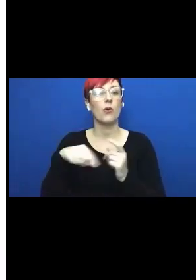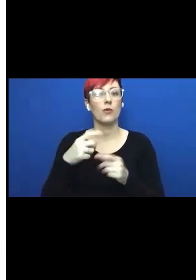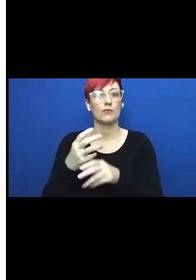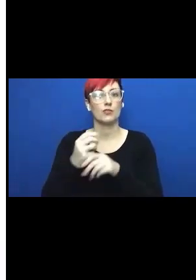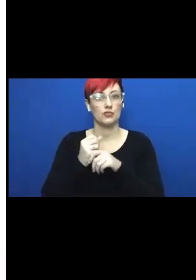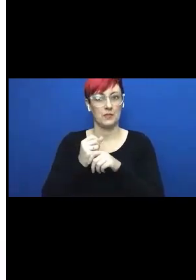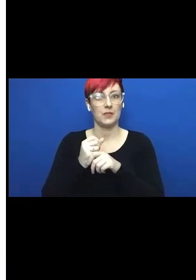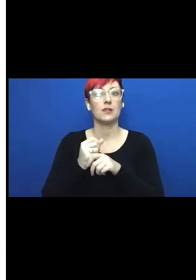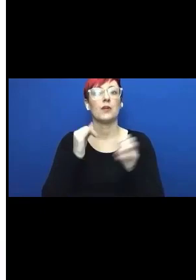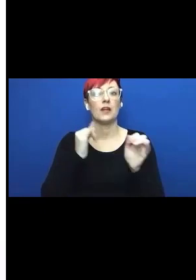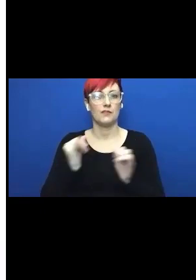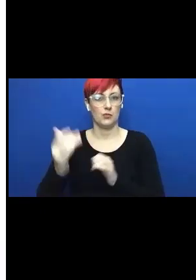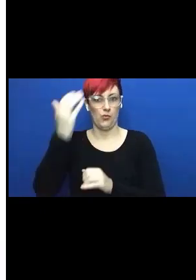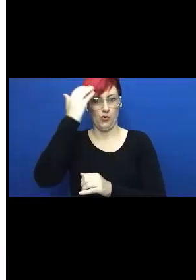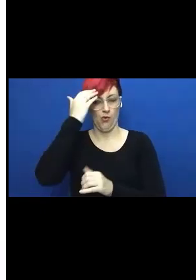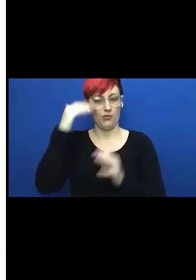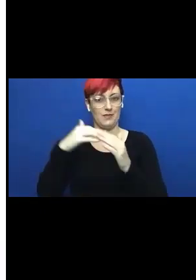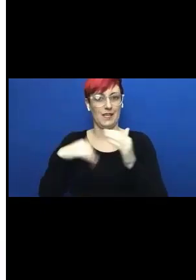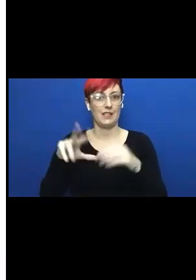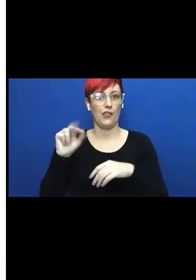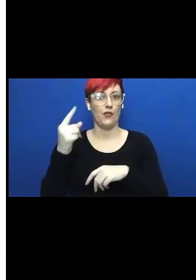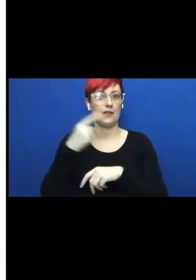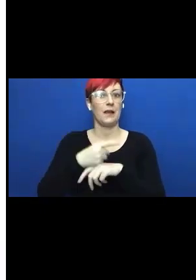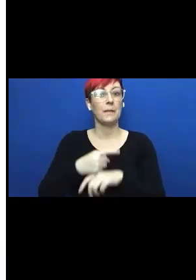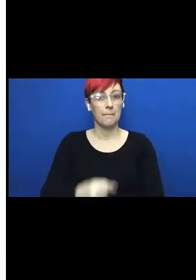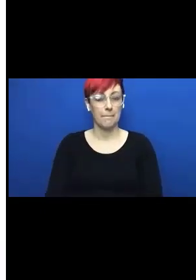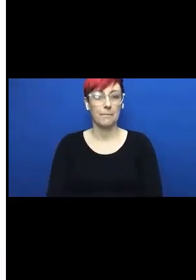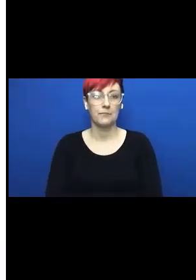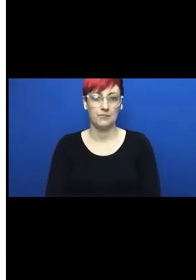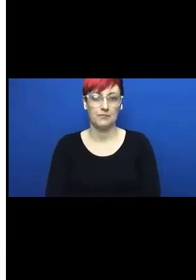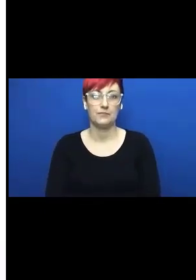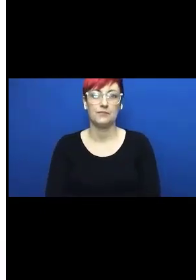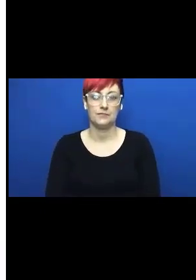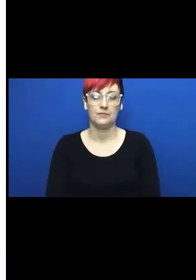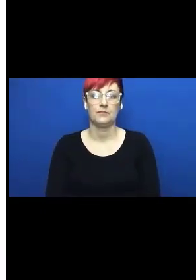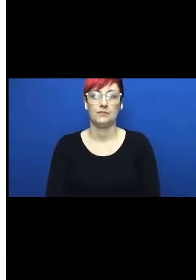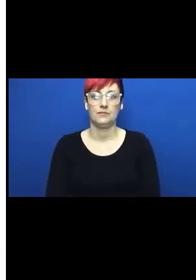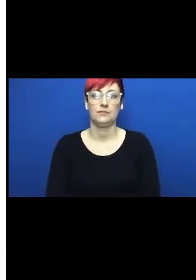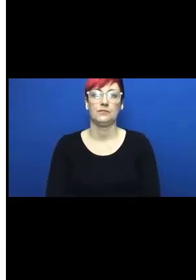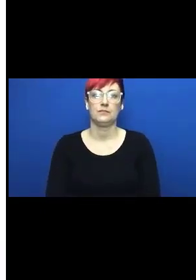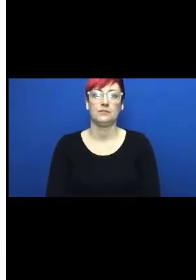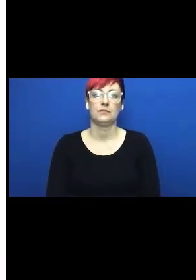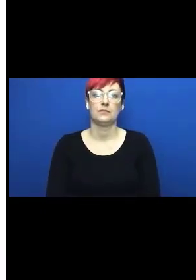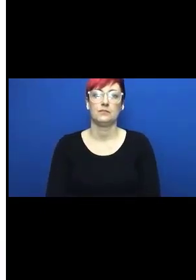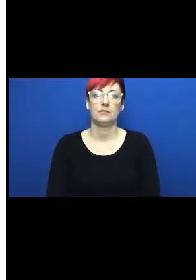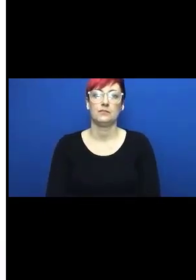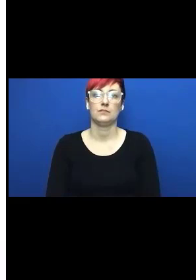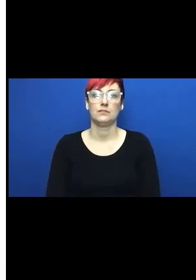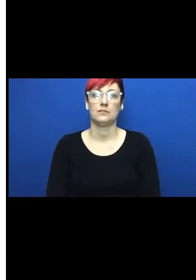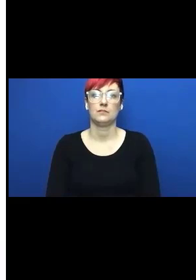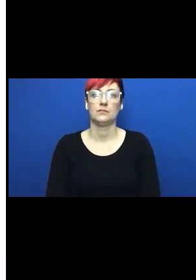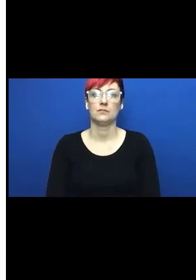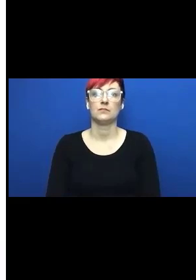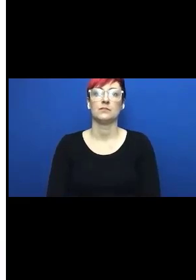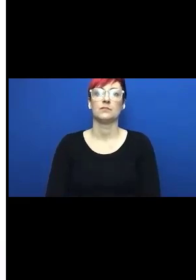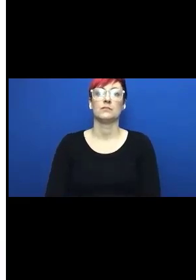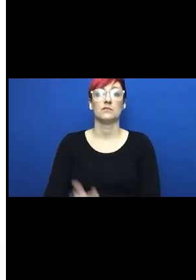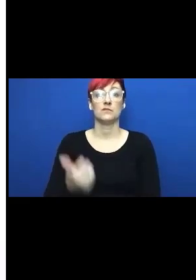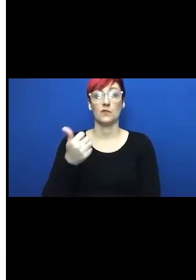knows about it within the 30 days. And that is within the other support. For any in-kind contributions,